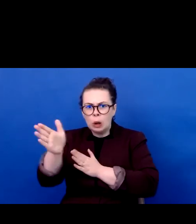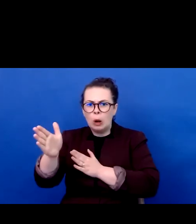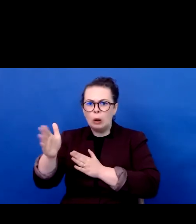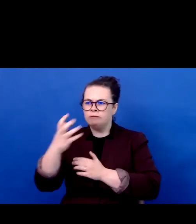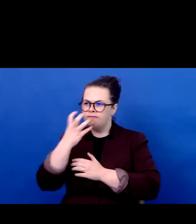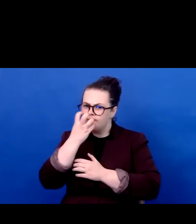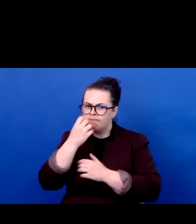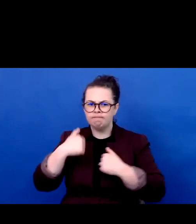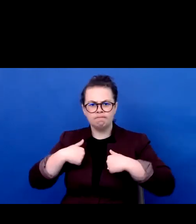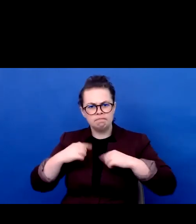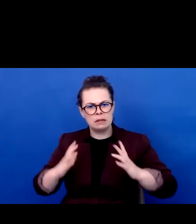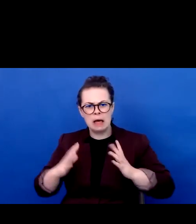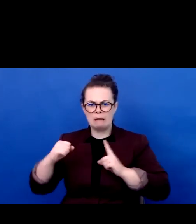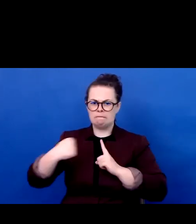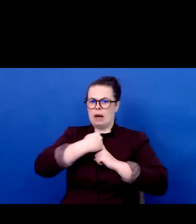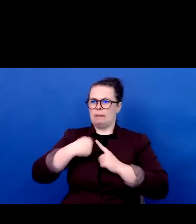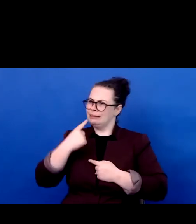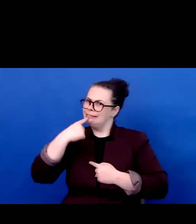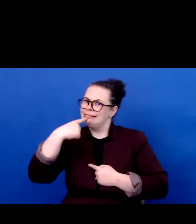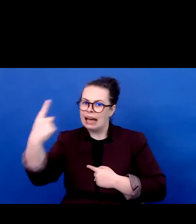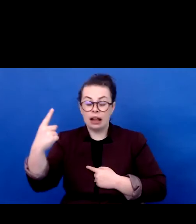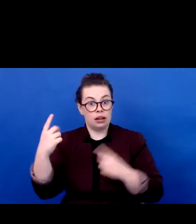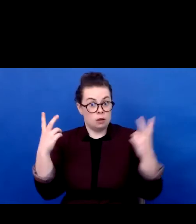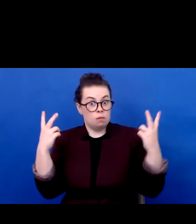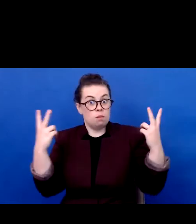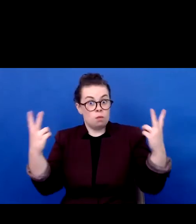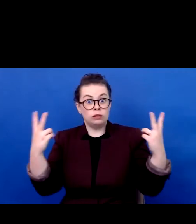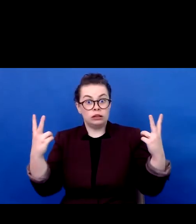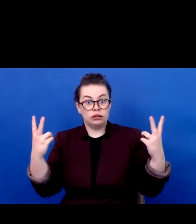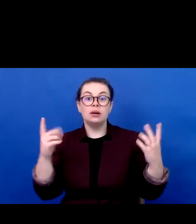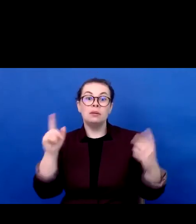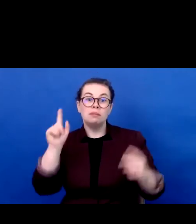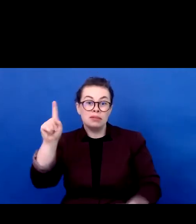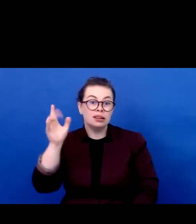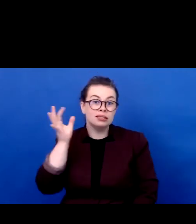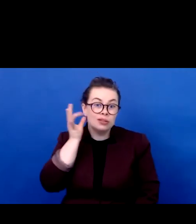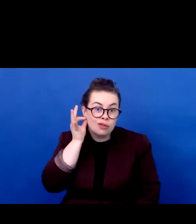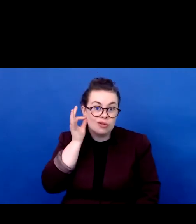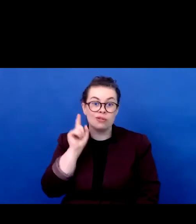challenging for women and girls with disabilities survivors of gender-based violence during the